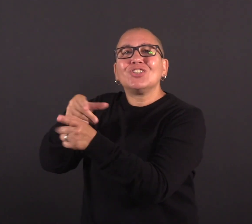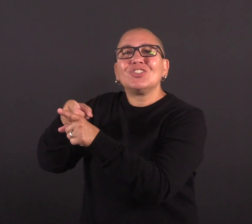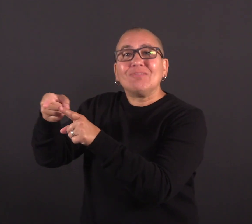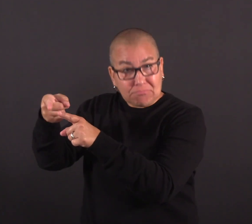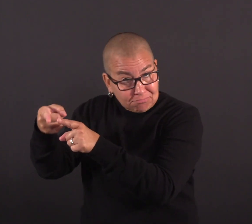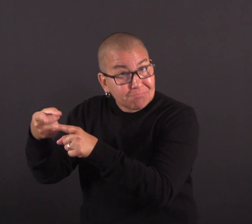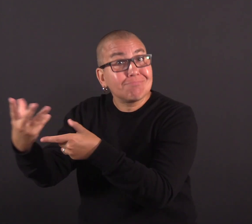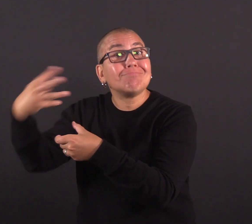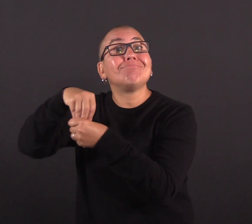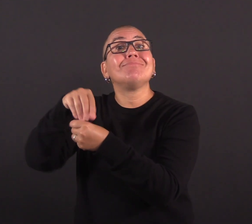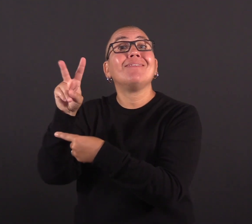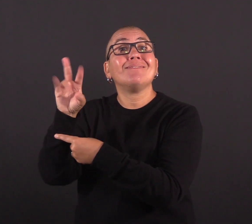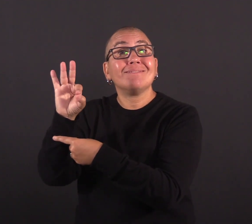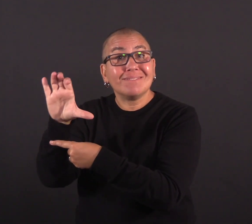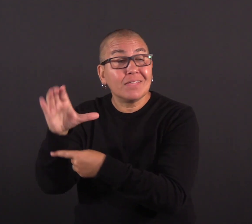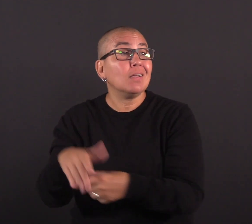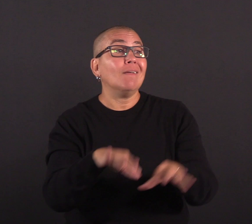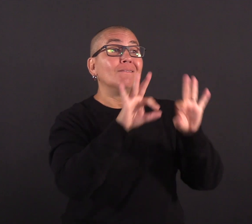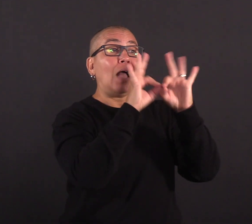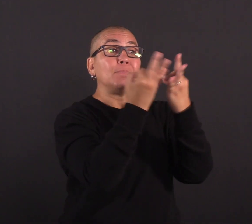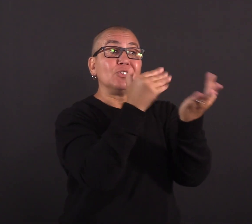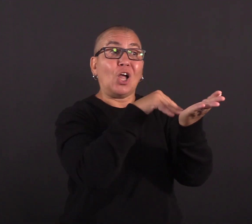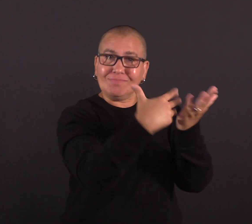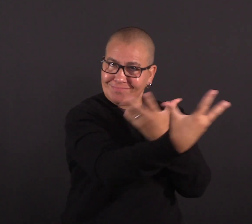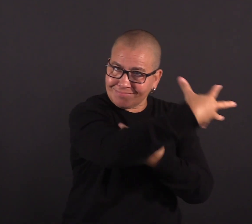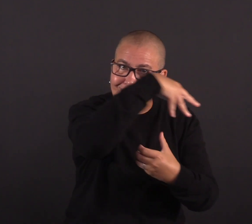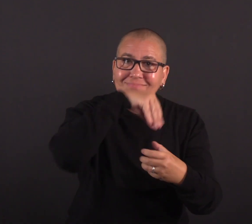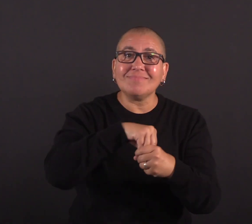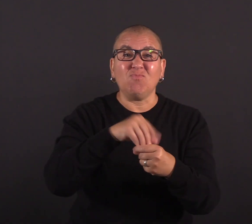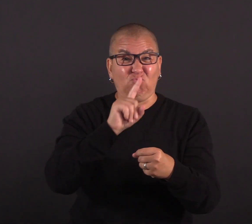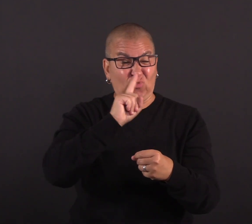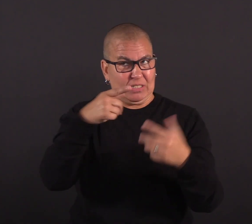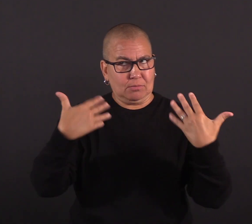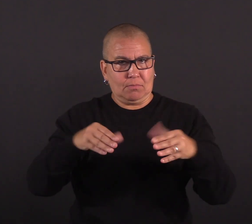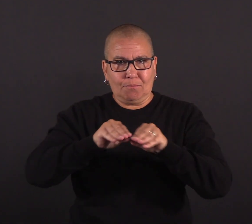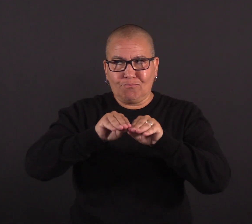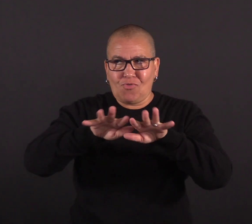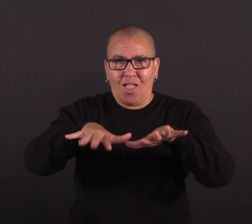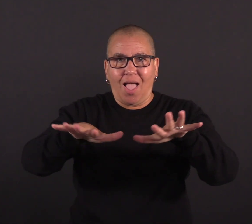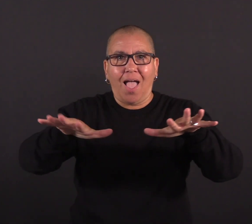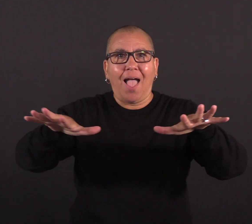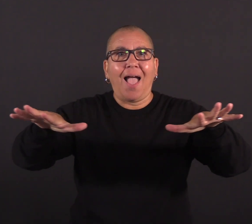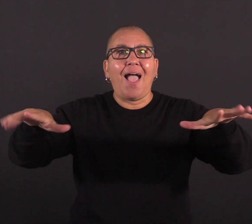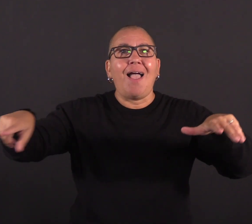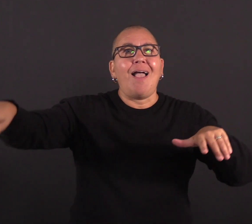doctor, private clinic, hospitals, Public Health Clinic, Community Health Clinic, Schools,